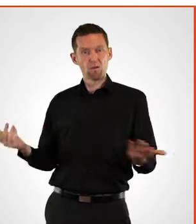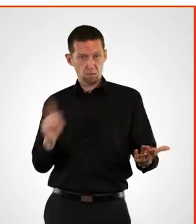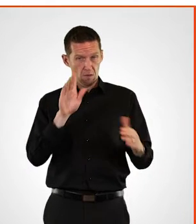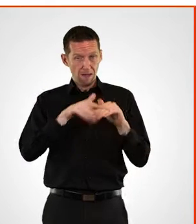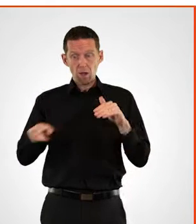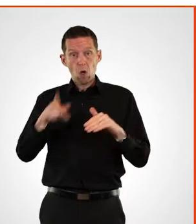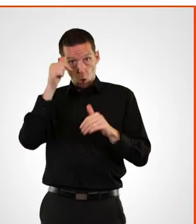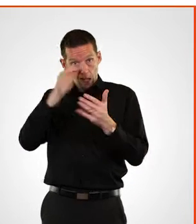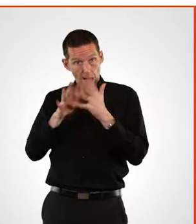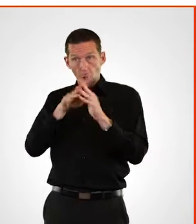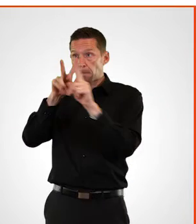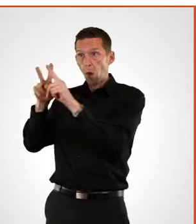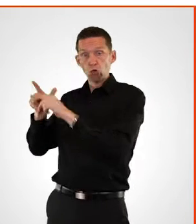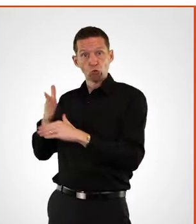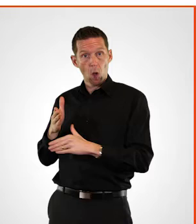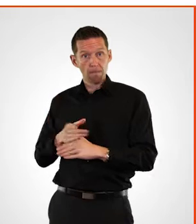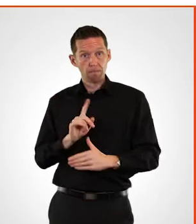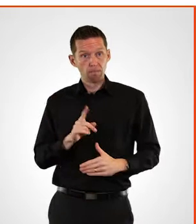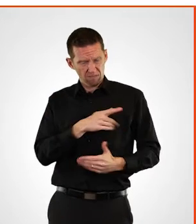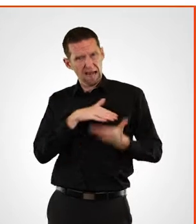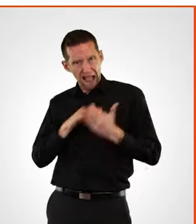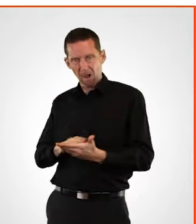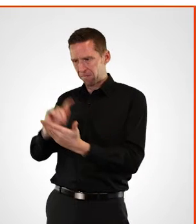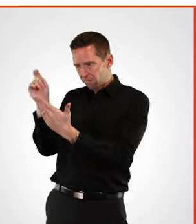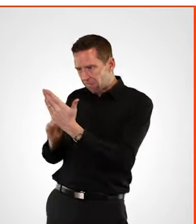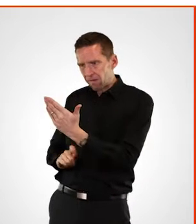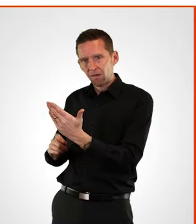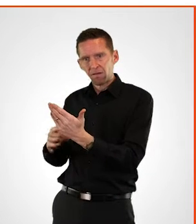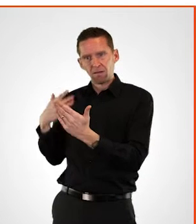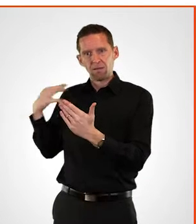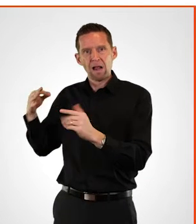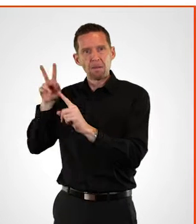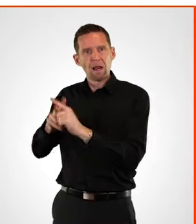What about employment applications? So help them fill out applications,